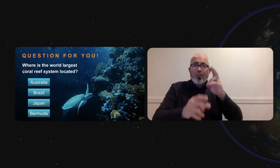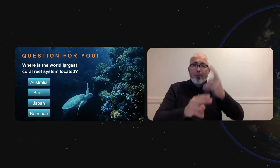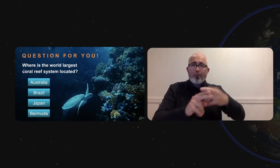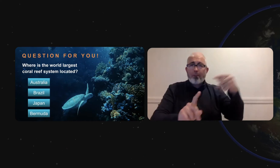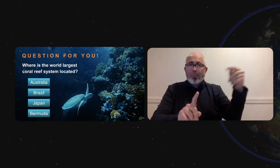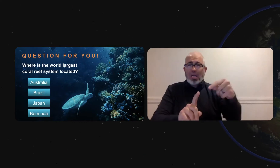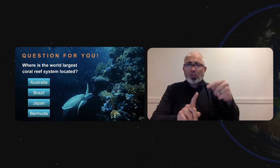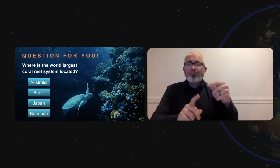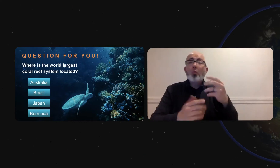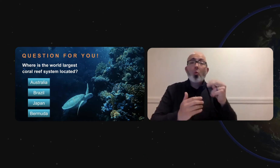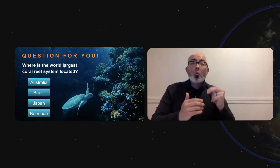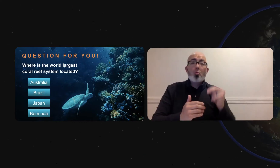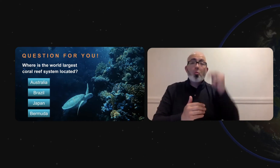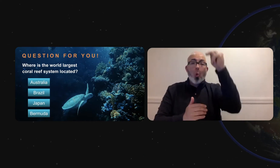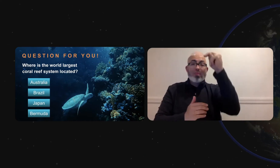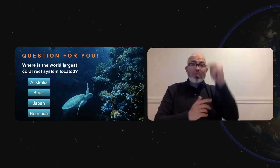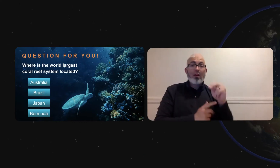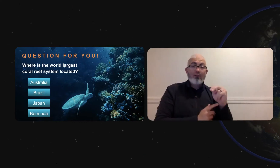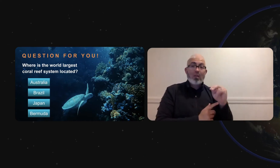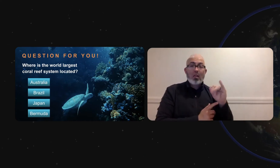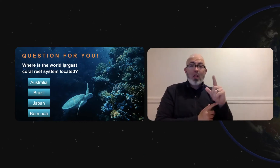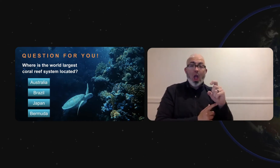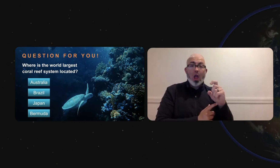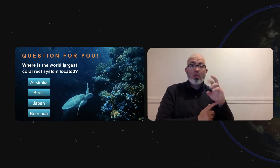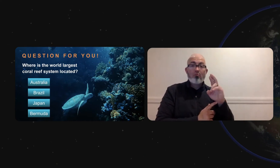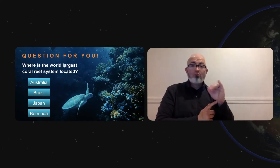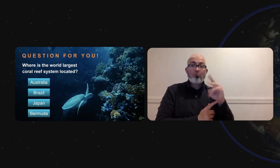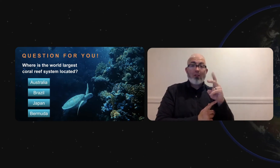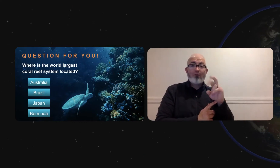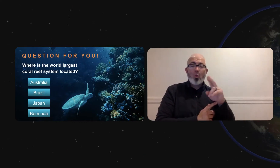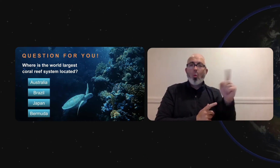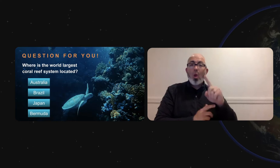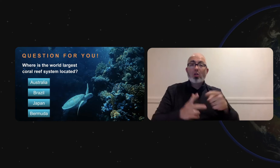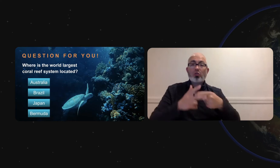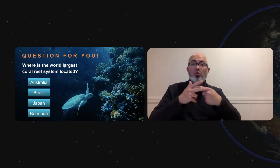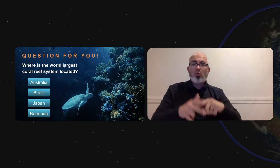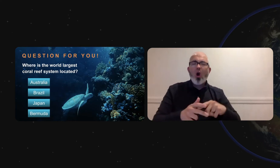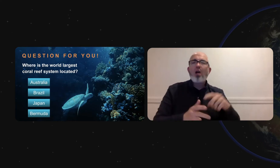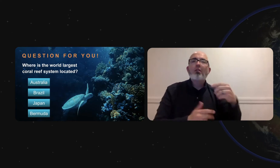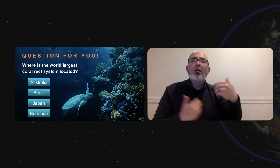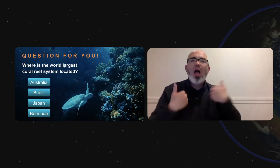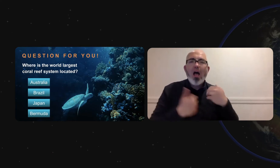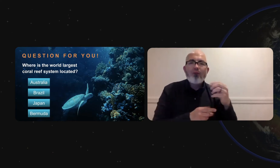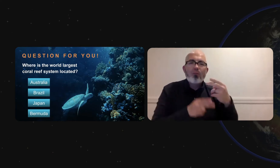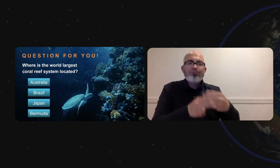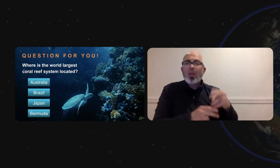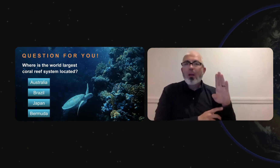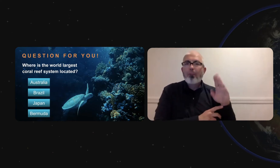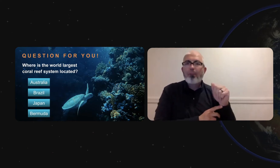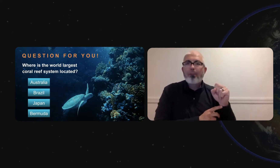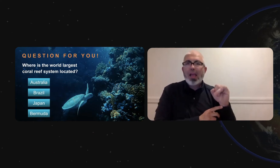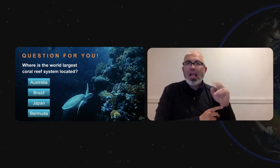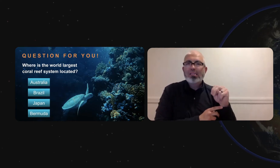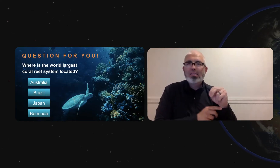The Great Barrier reef is shrinking because of the rising temperature of the ocean.